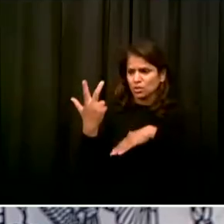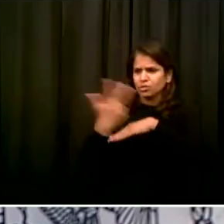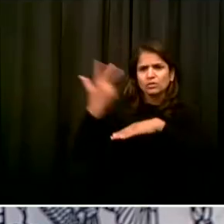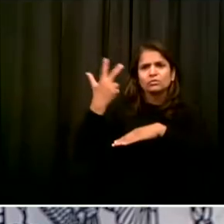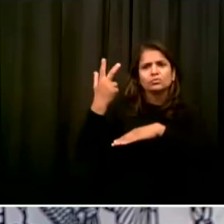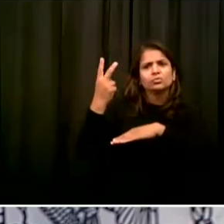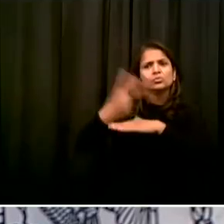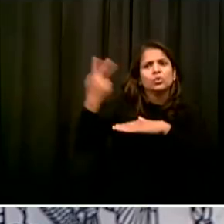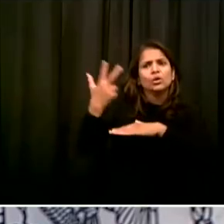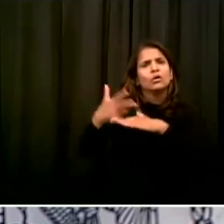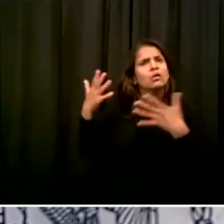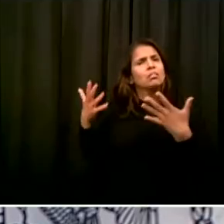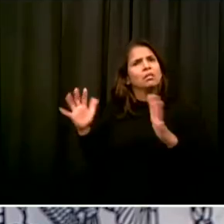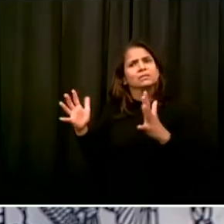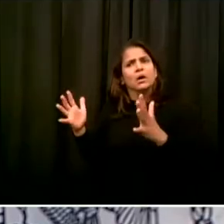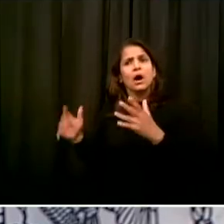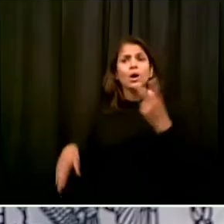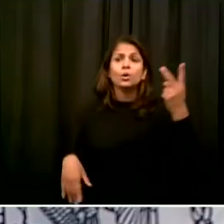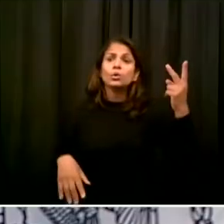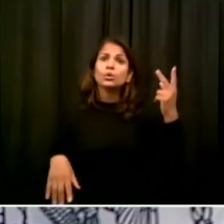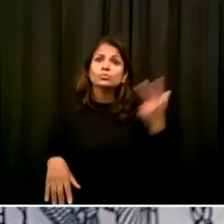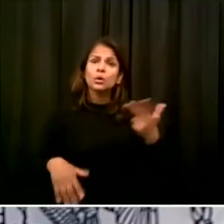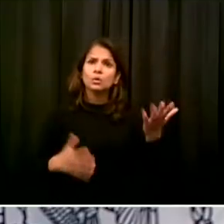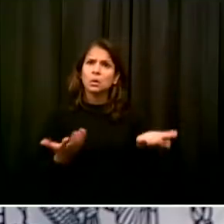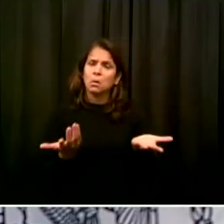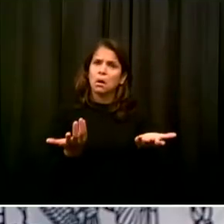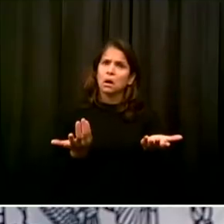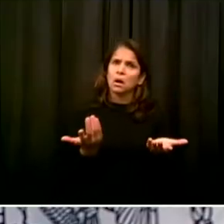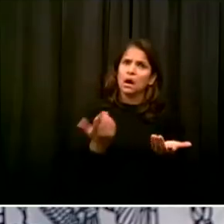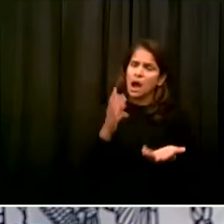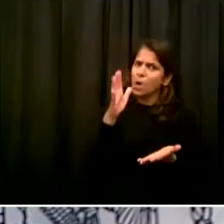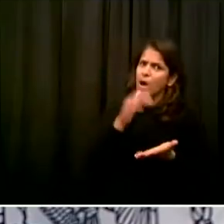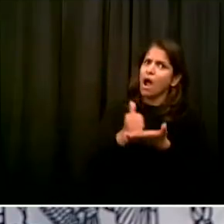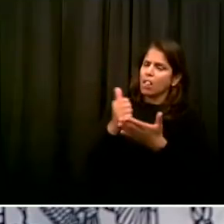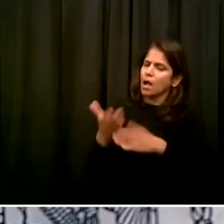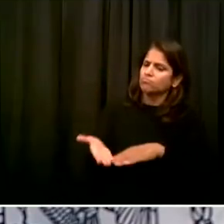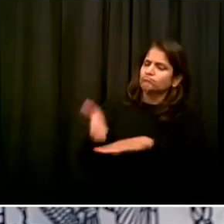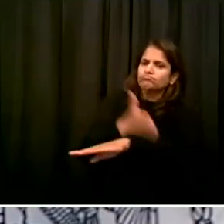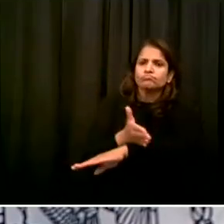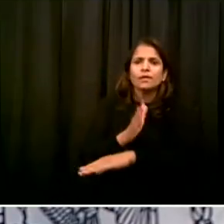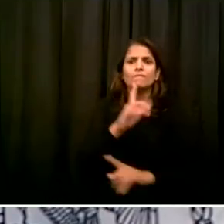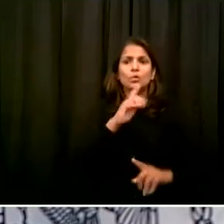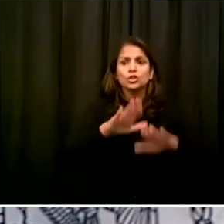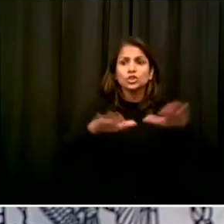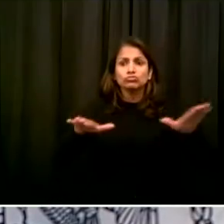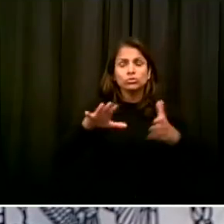TWO DAYS A WEEK OR THREE DAYS A WEEK, EVEN ONE DAY A